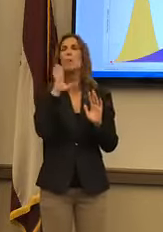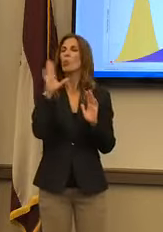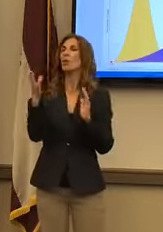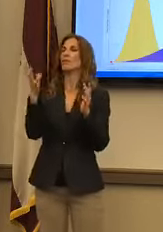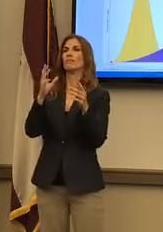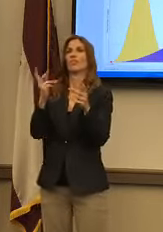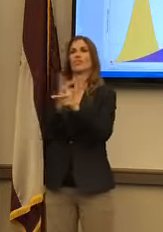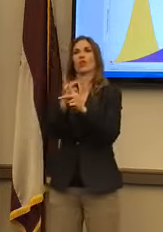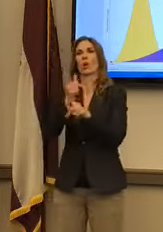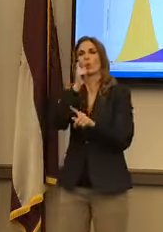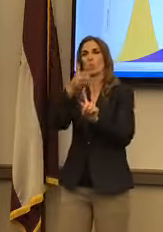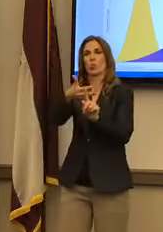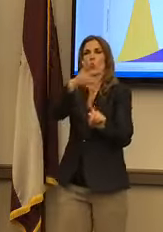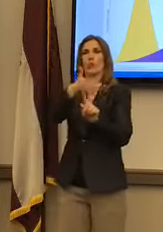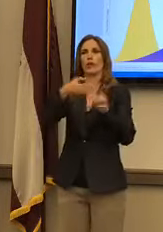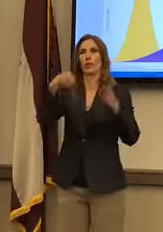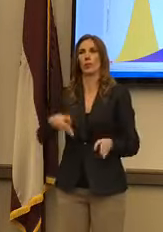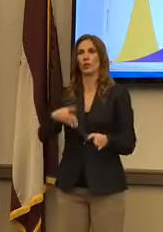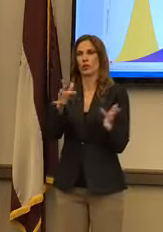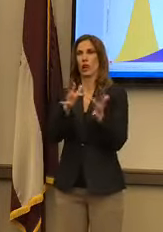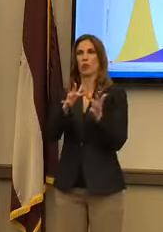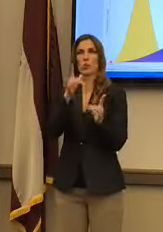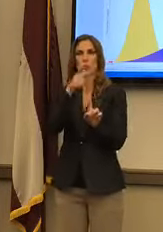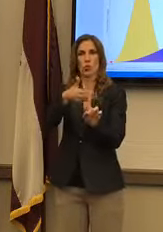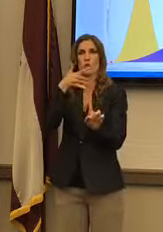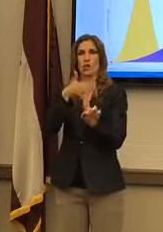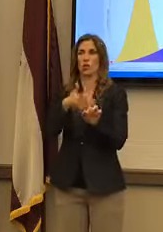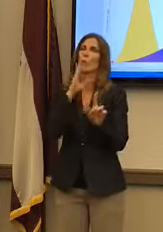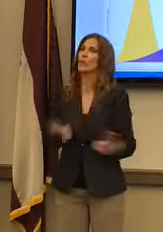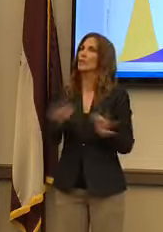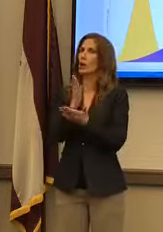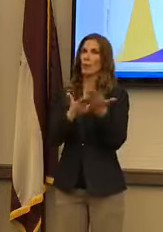contact tracing again that will be a critical component of opening back up